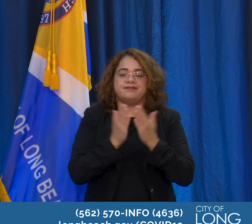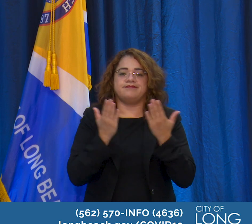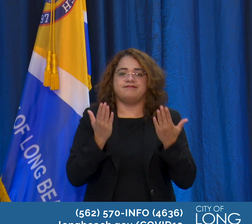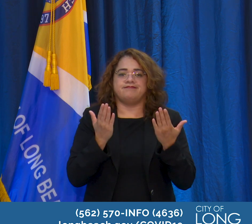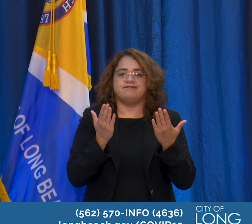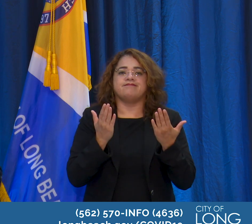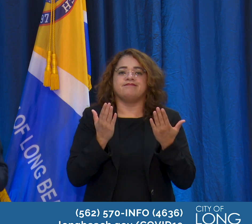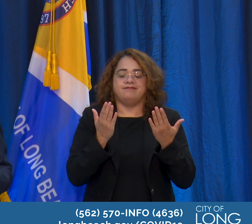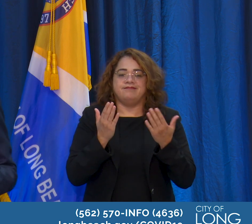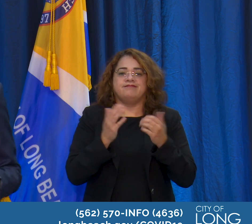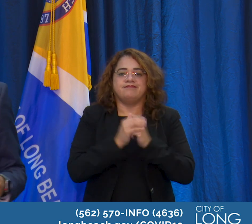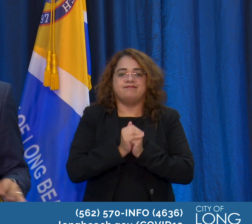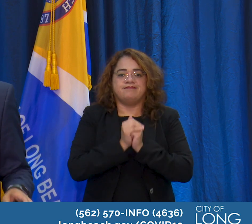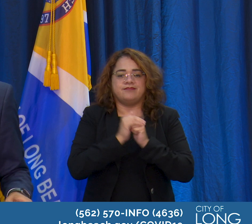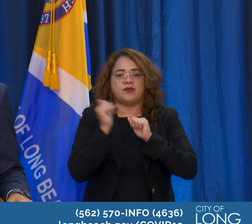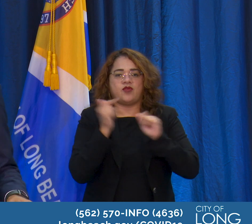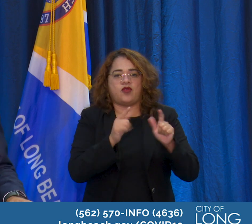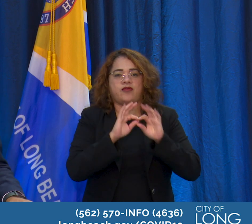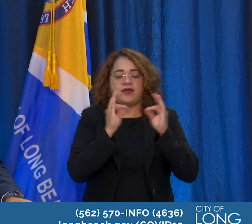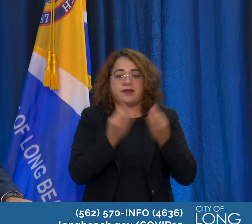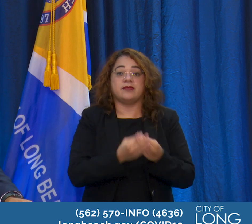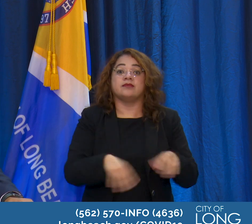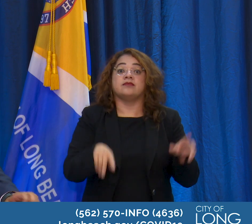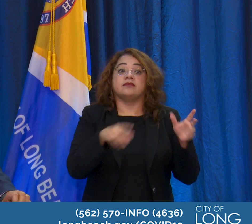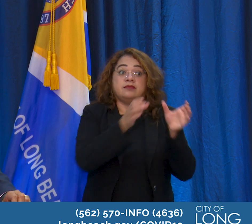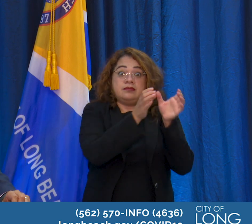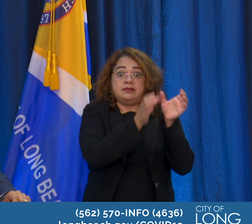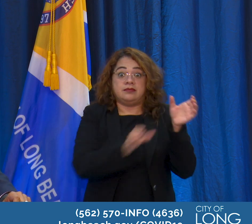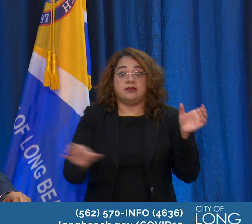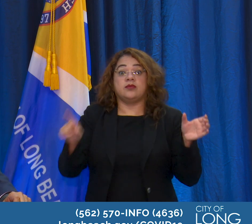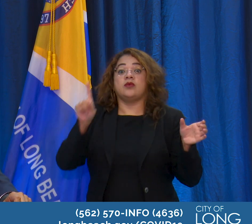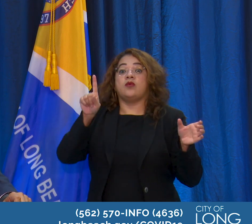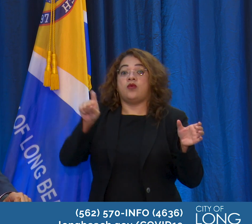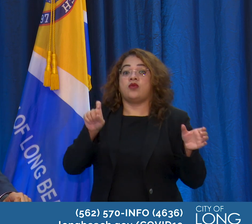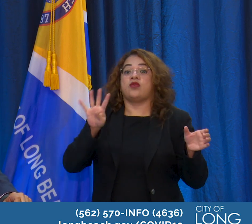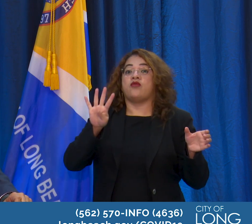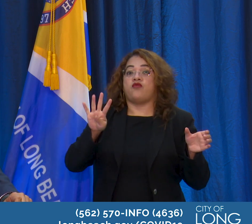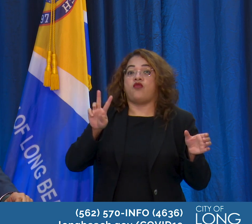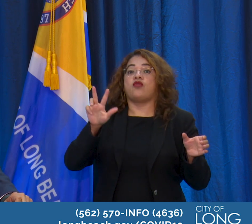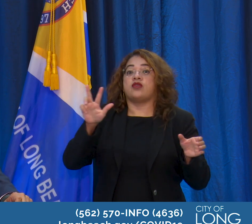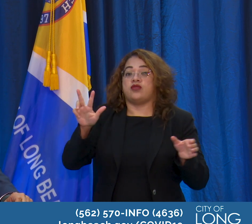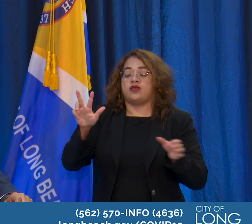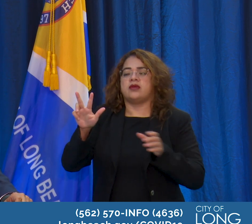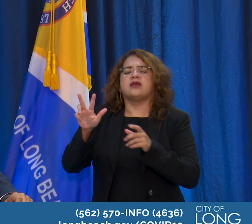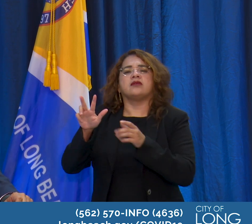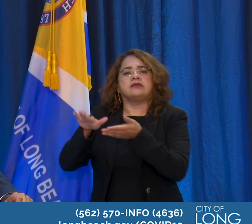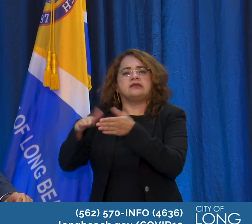Of those, 143 of those deaths have come from long term care facilities.